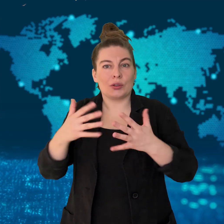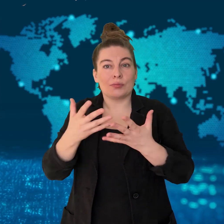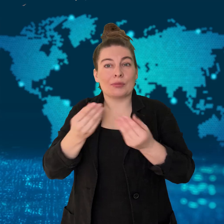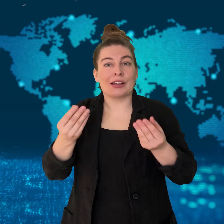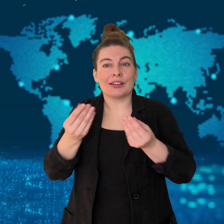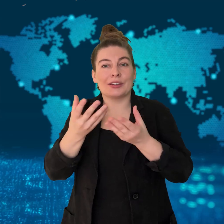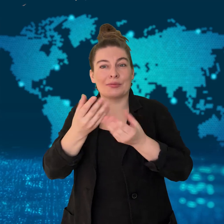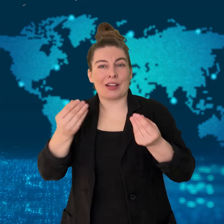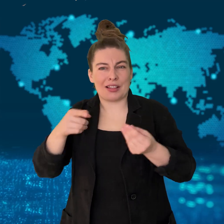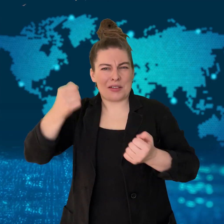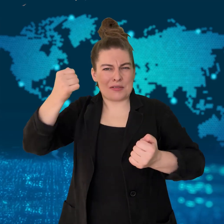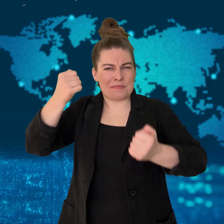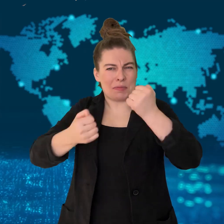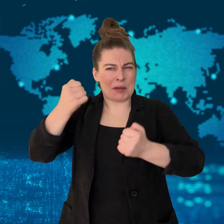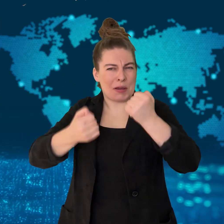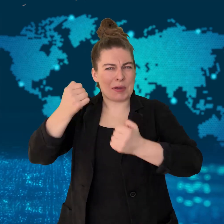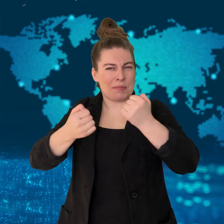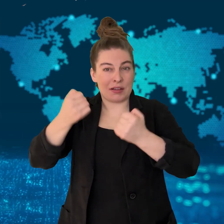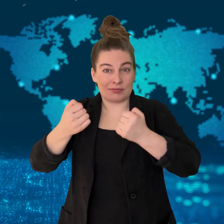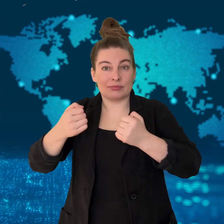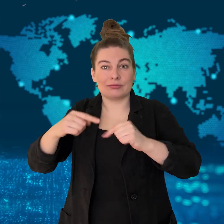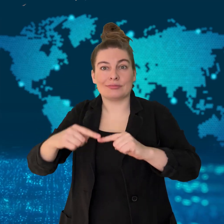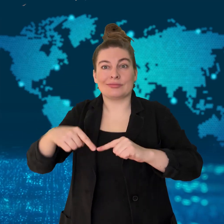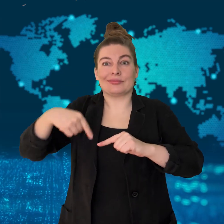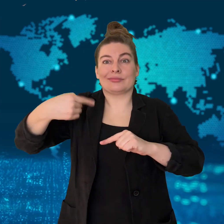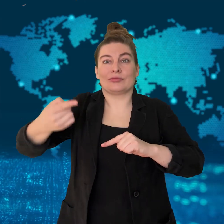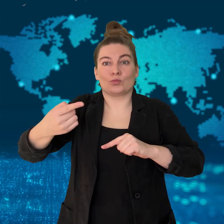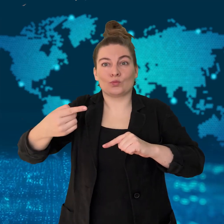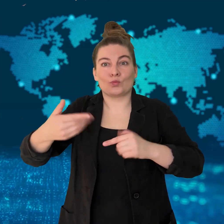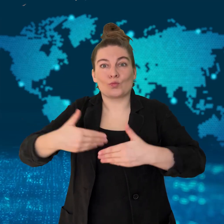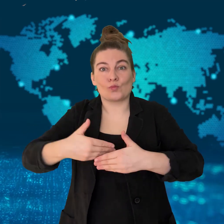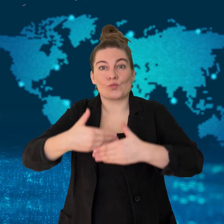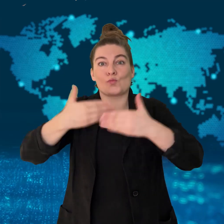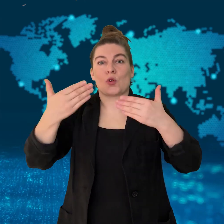US president Trump claims the tariffs